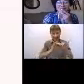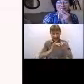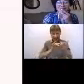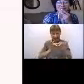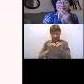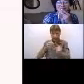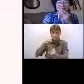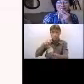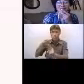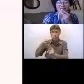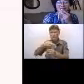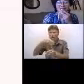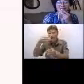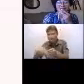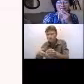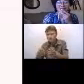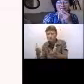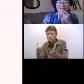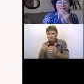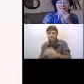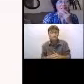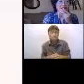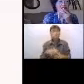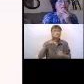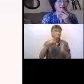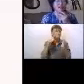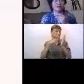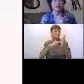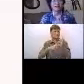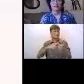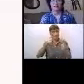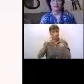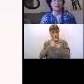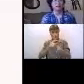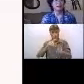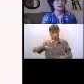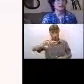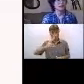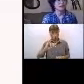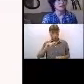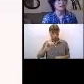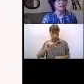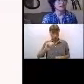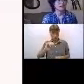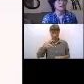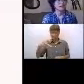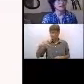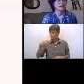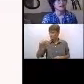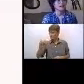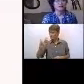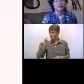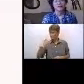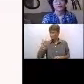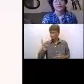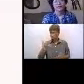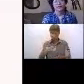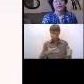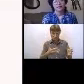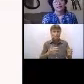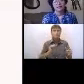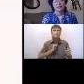Yeah I think, an example of this for me is, is white passing as I do, I have family members